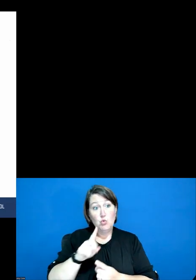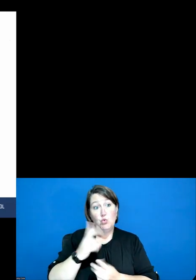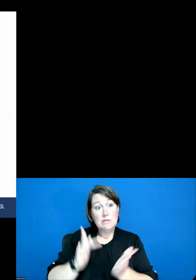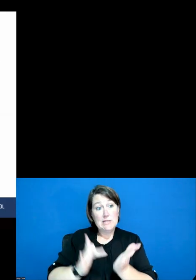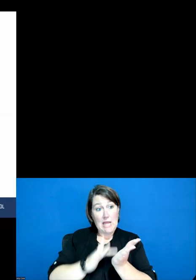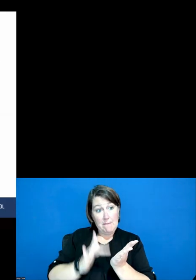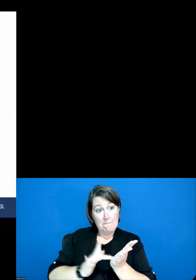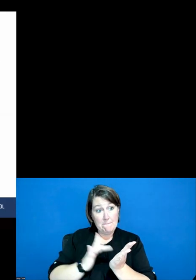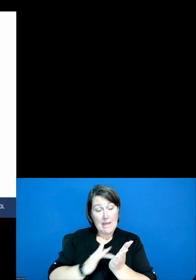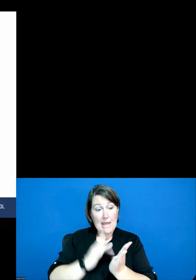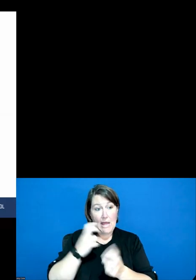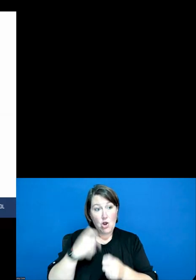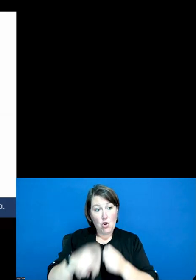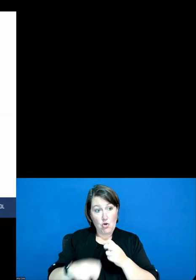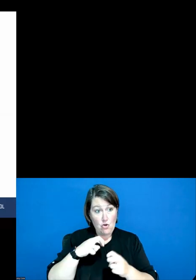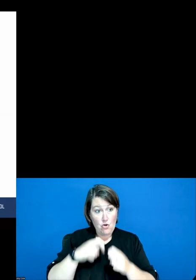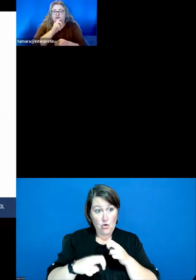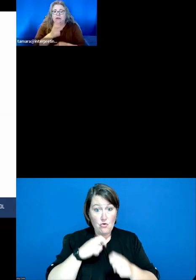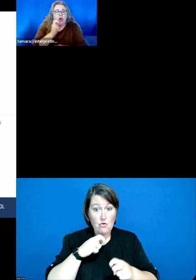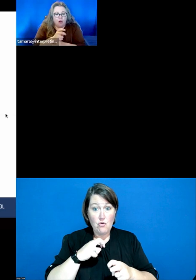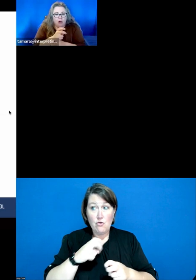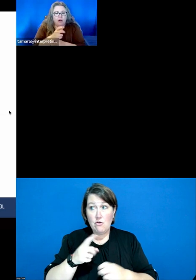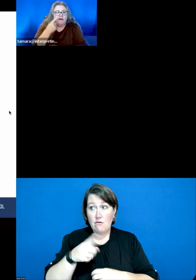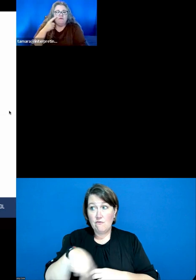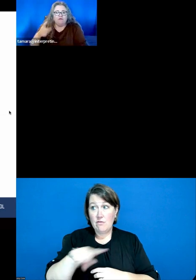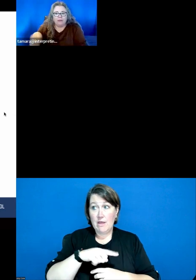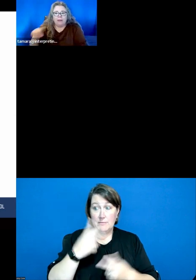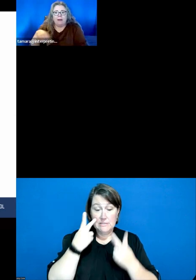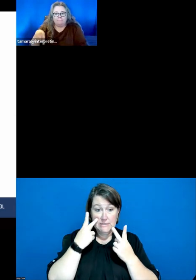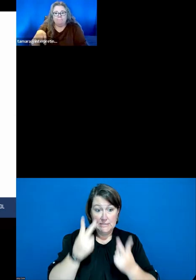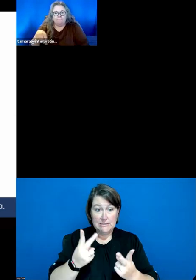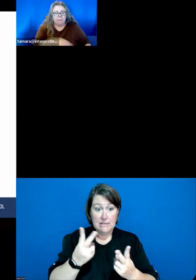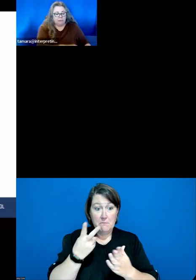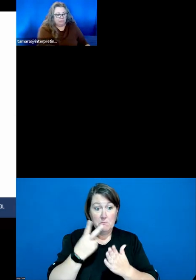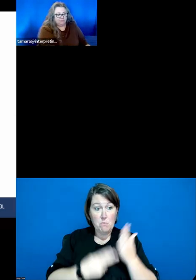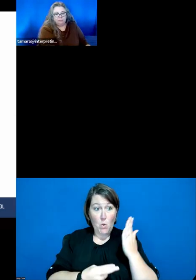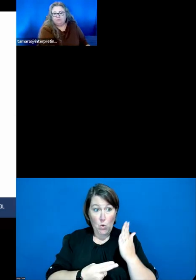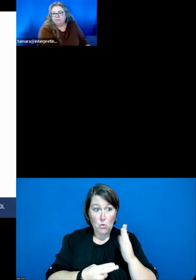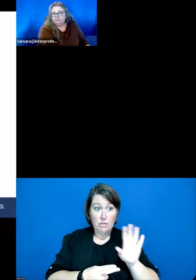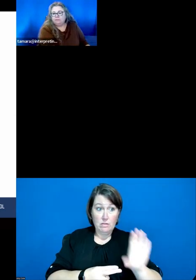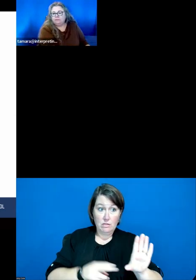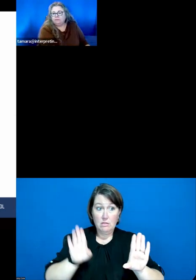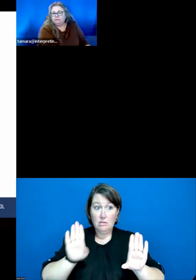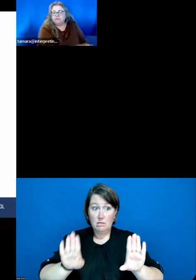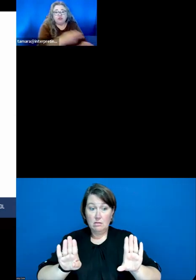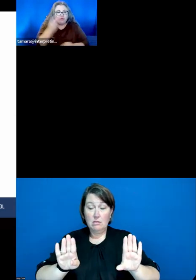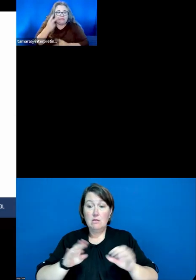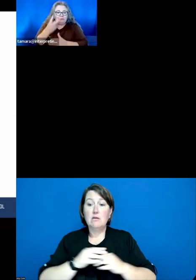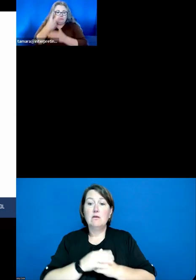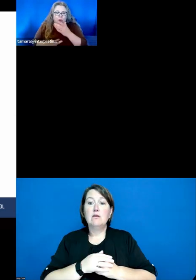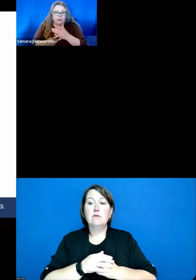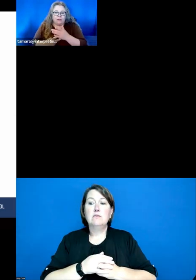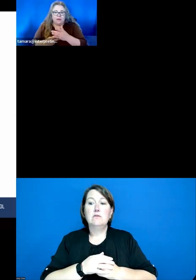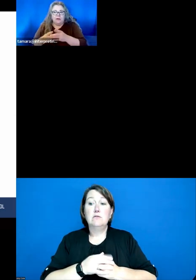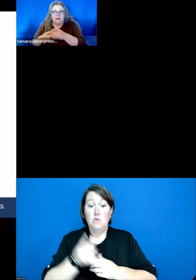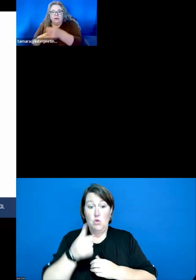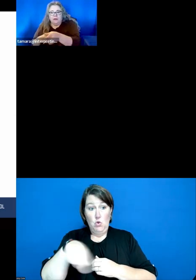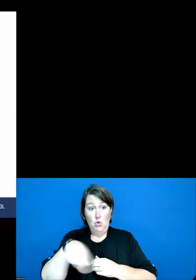it is difficult for them to see both people. So for those who are using iPads,